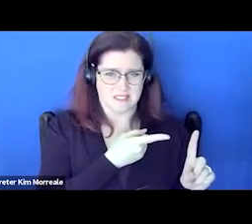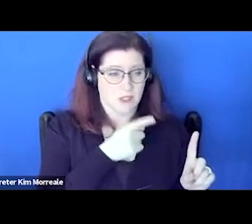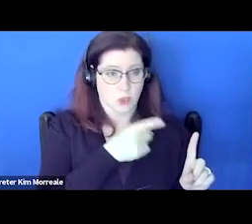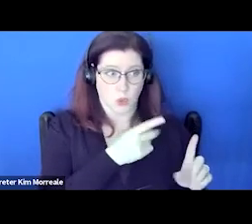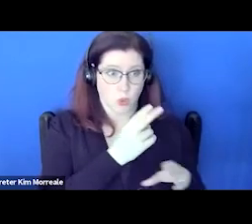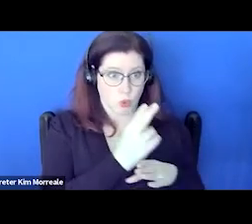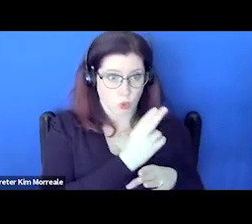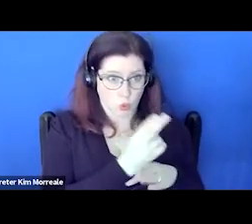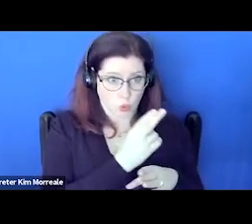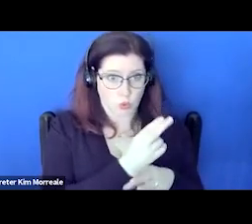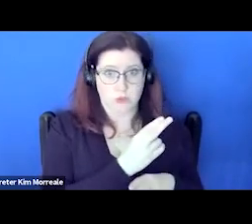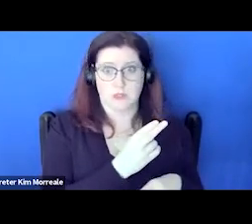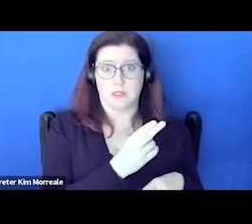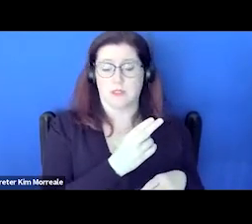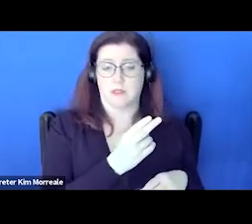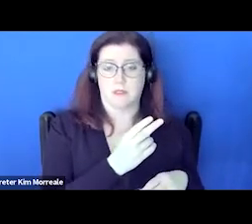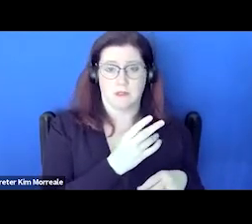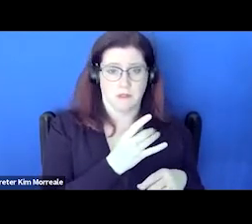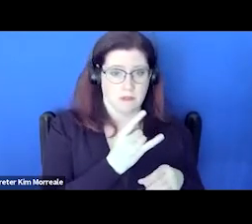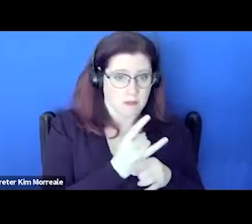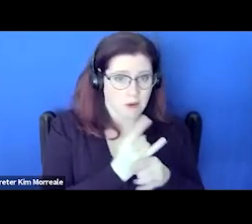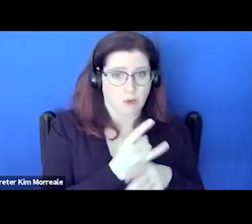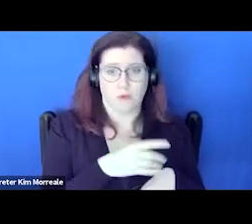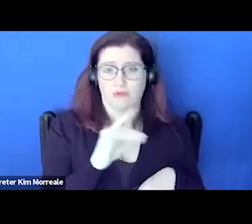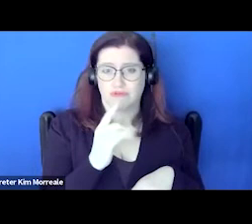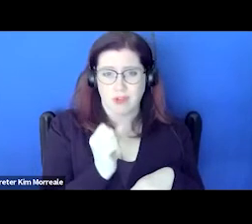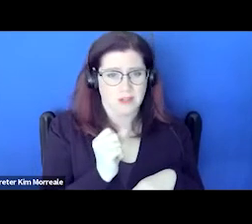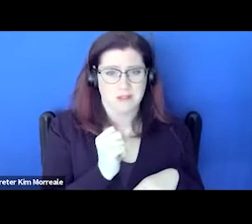is really standing in the way, what can we do?